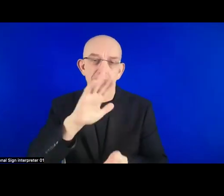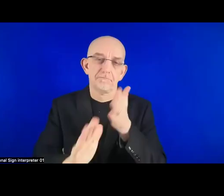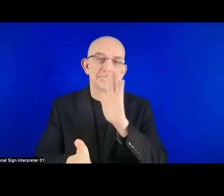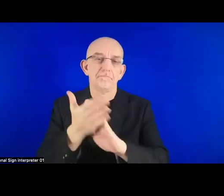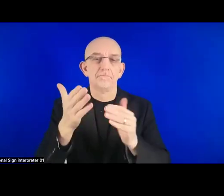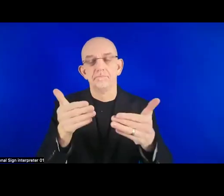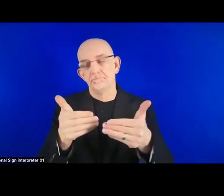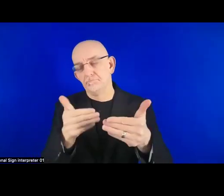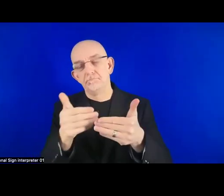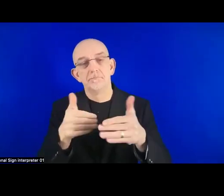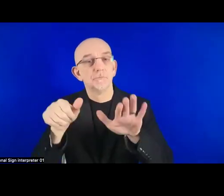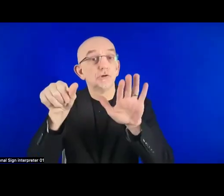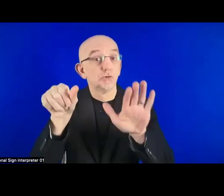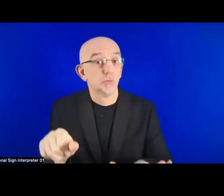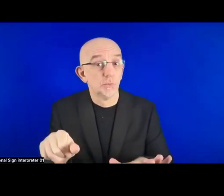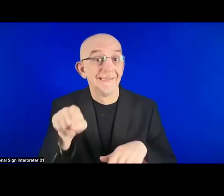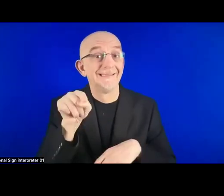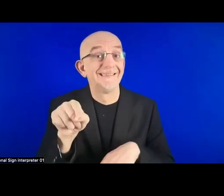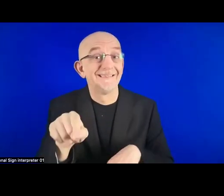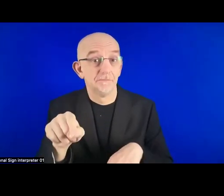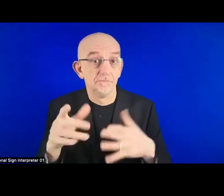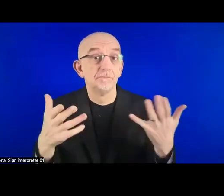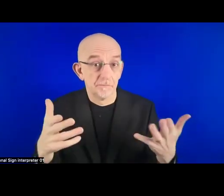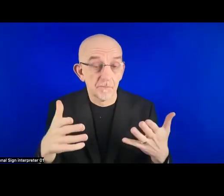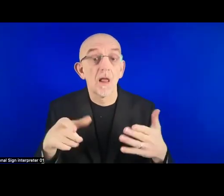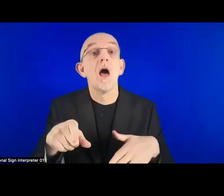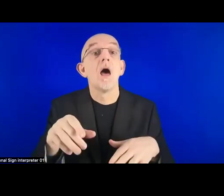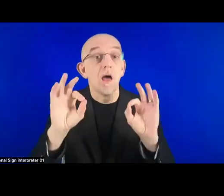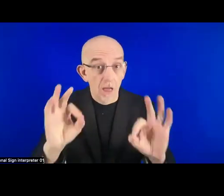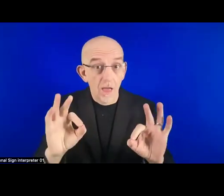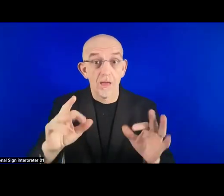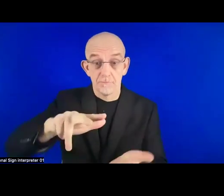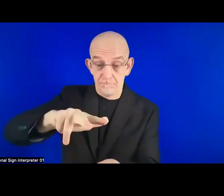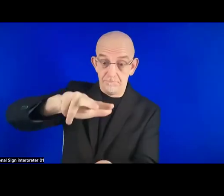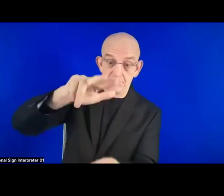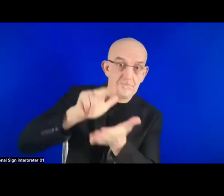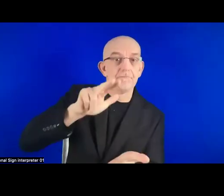the funding decision in July with the goal for the fellows to take up their contracts